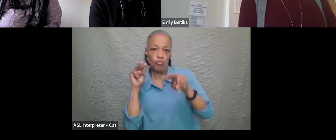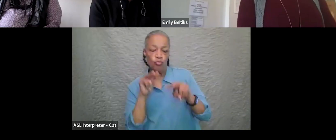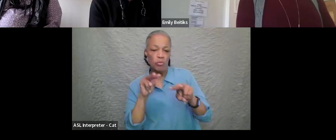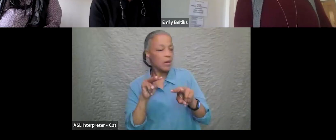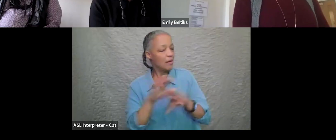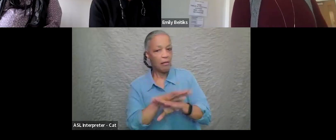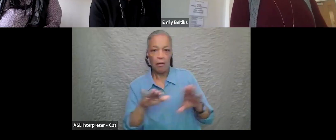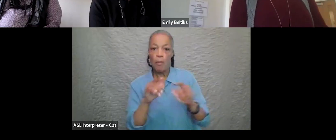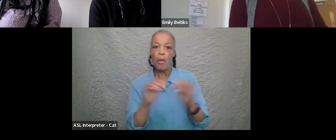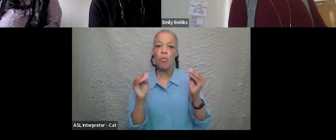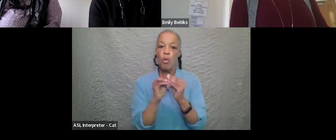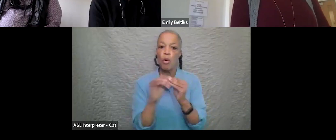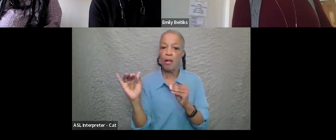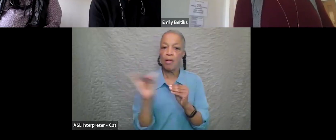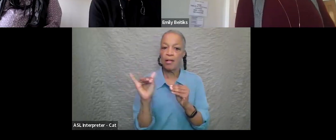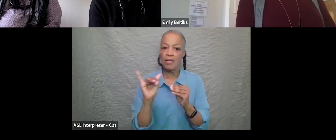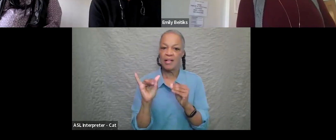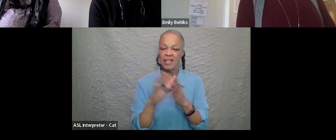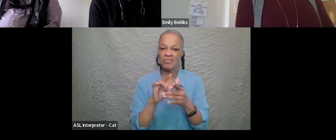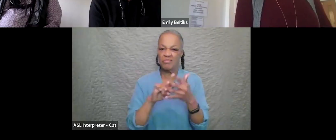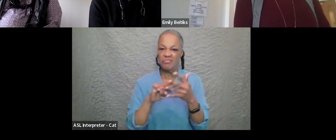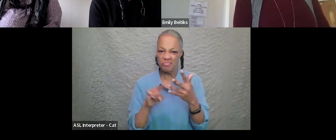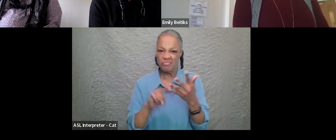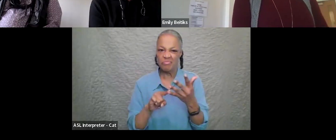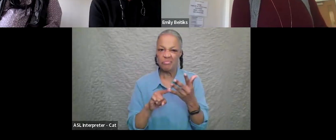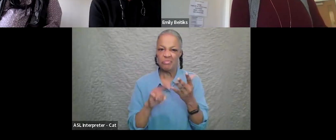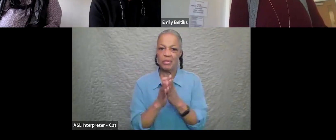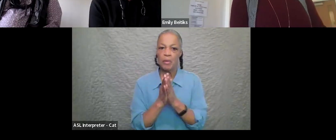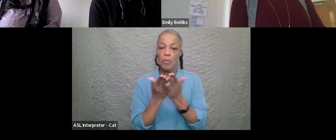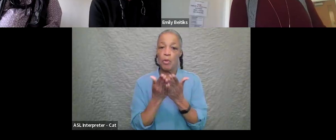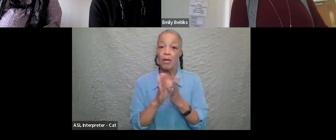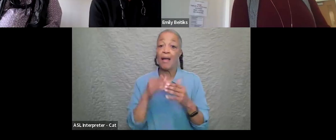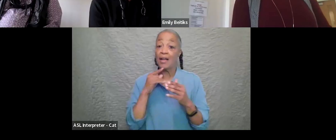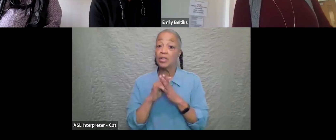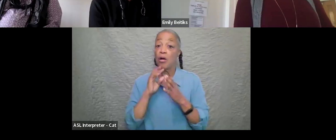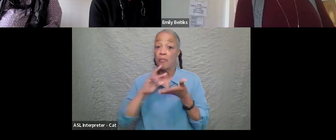That book also had big ramifications for disabled people, as we know, who pays the price